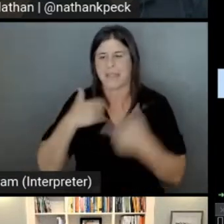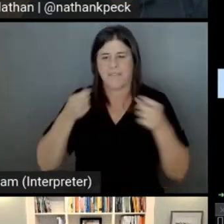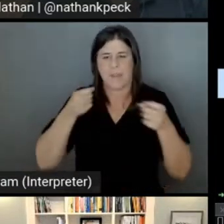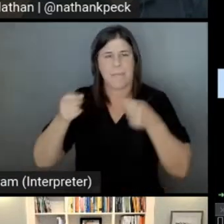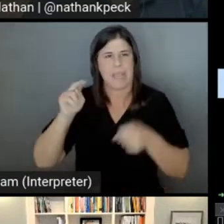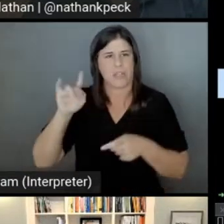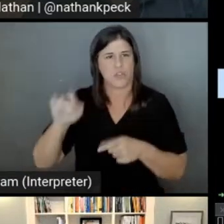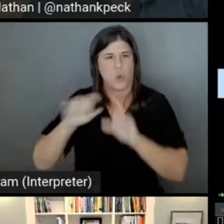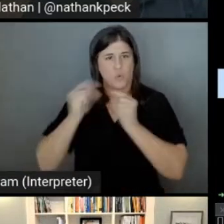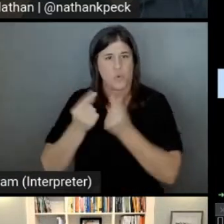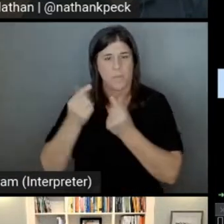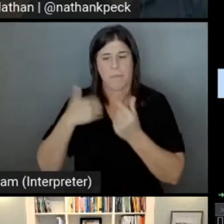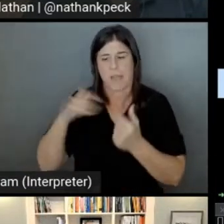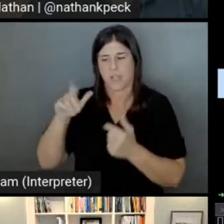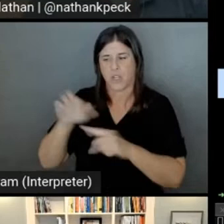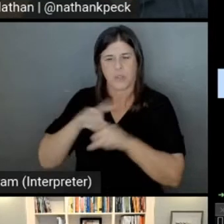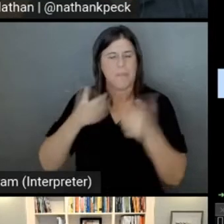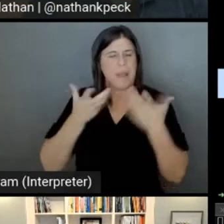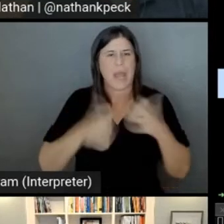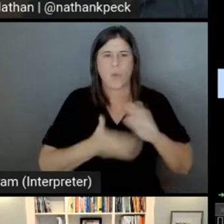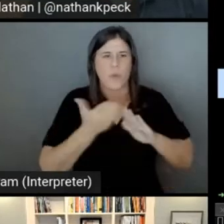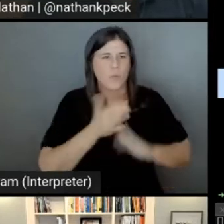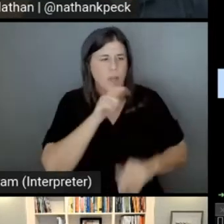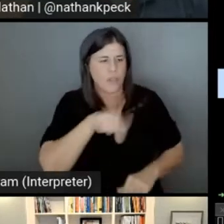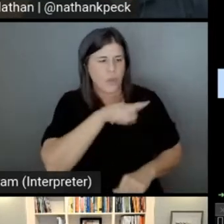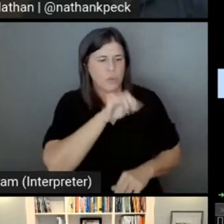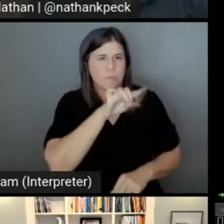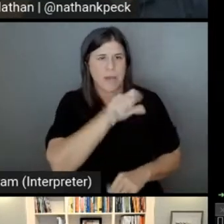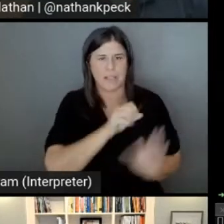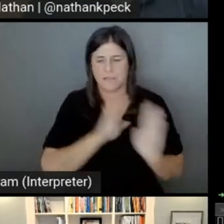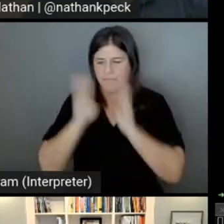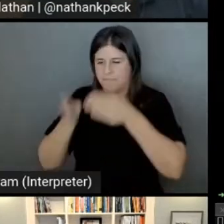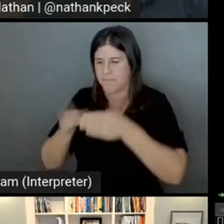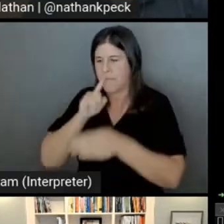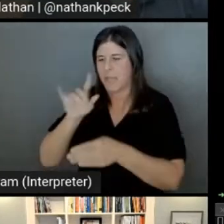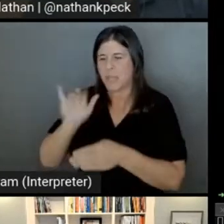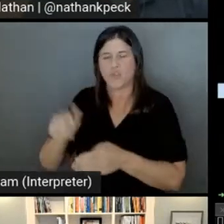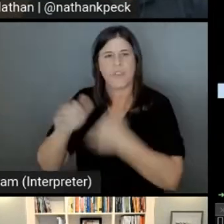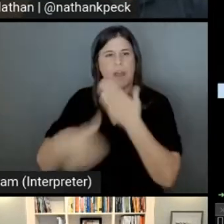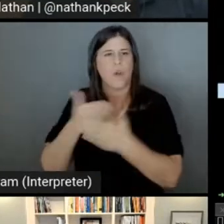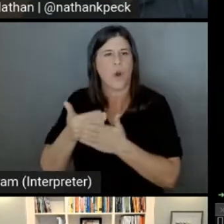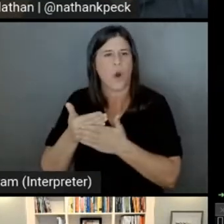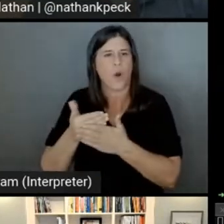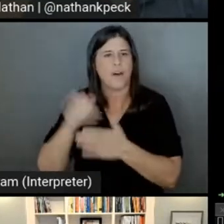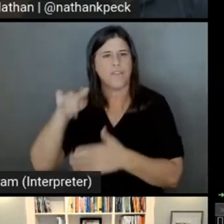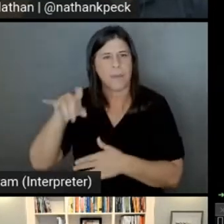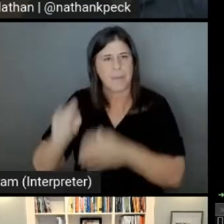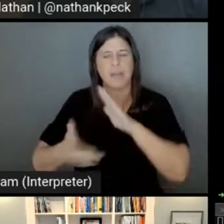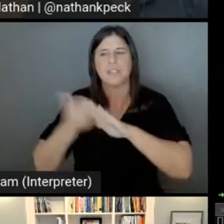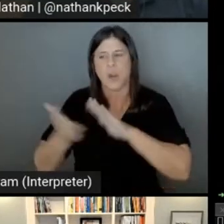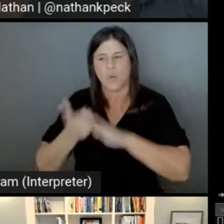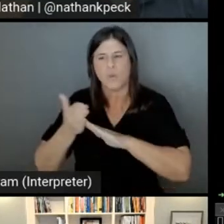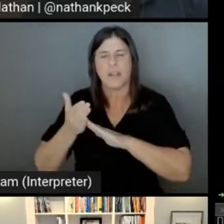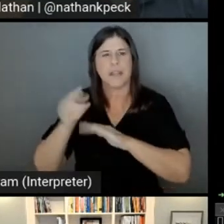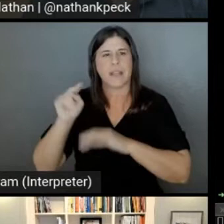but I don't want to run these pods there. So this will just make sure that all these pods are running on the nodes that Karpenter creates.